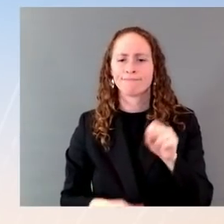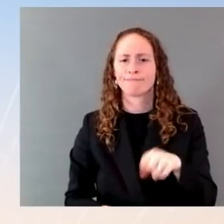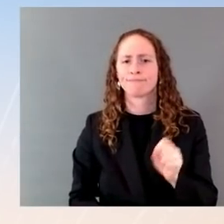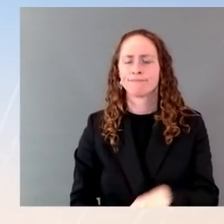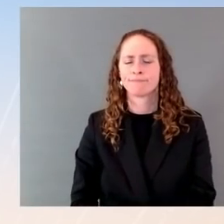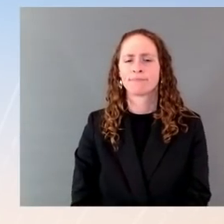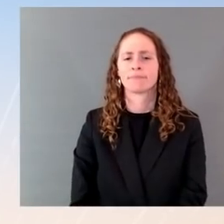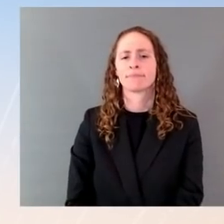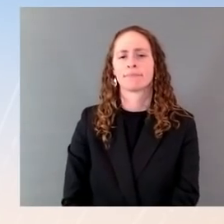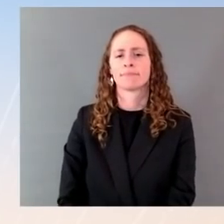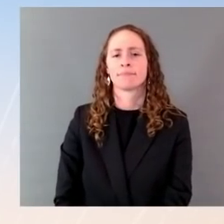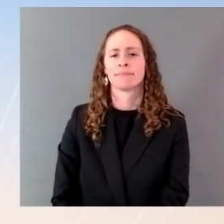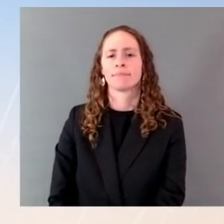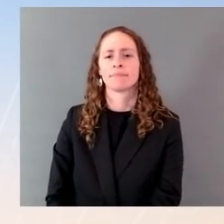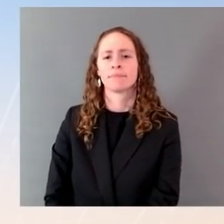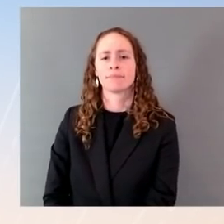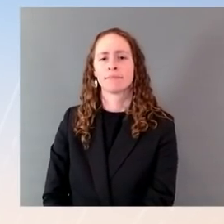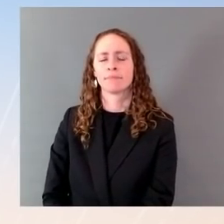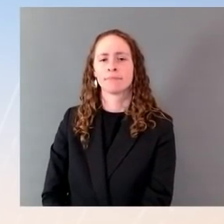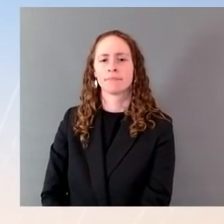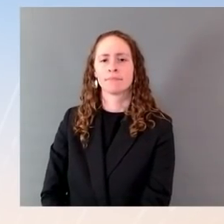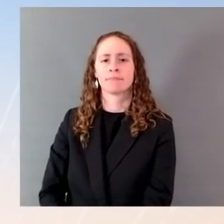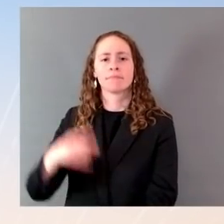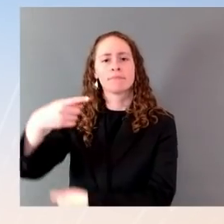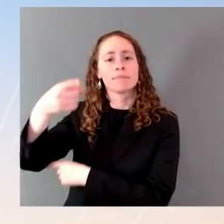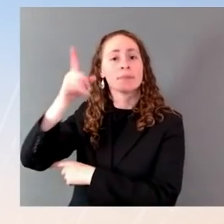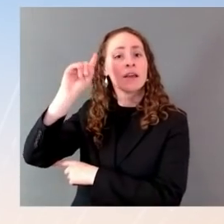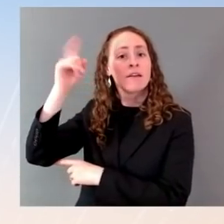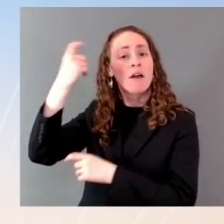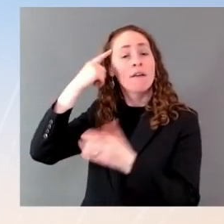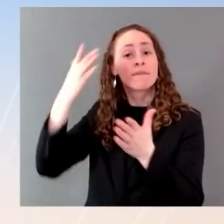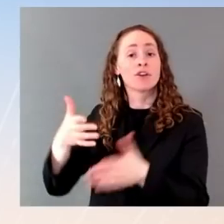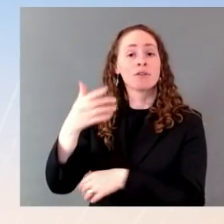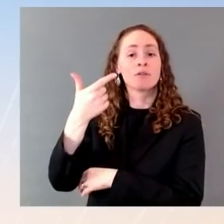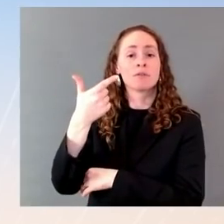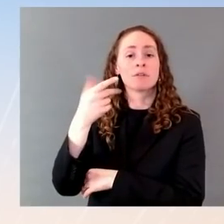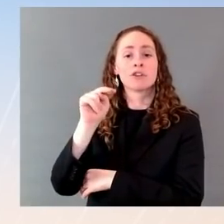We agree. That's the reason why we have sent additional support